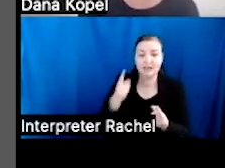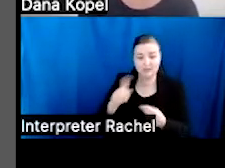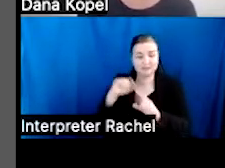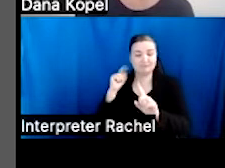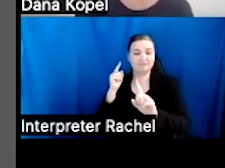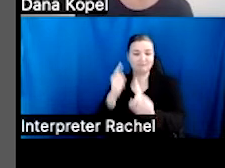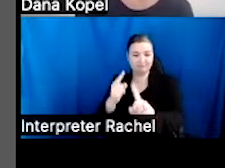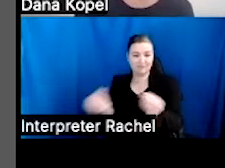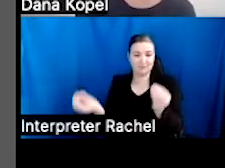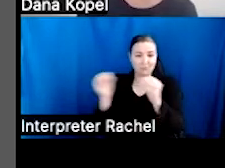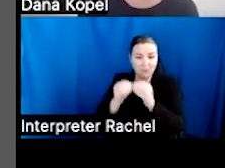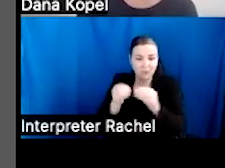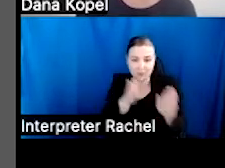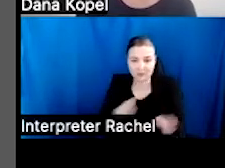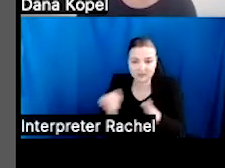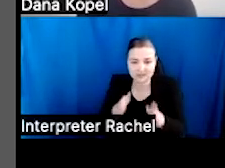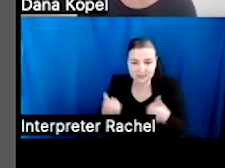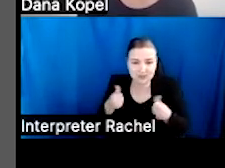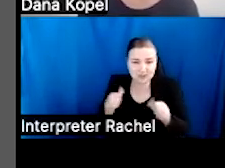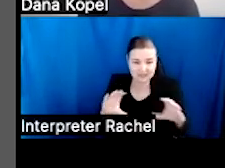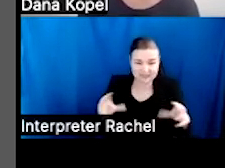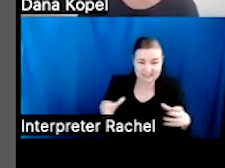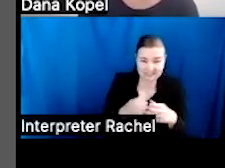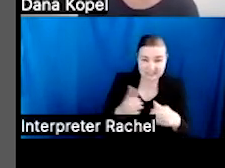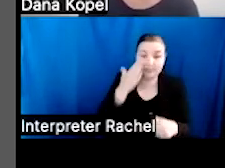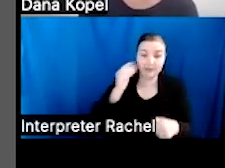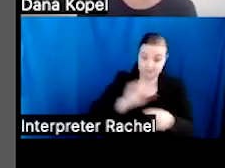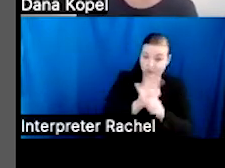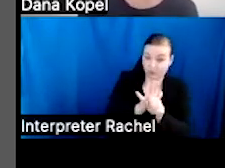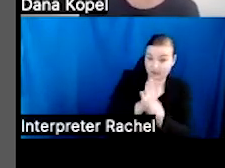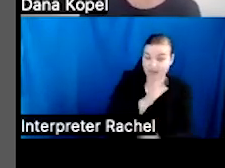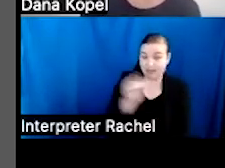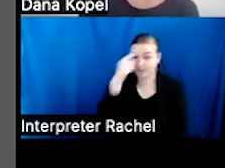to both the pandemic and the Black-led uprisings of Summer 2020, calling out the